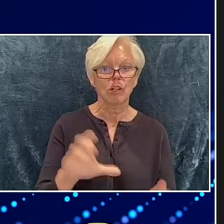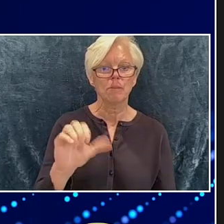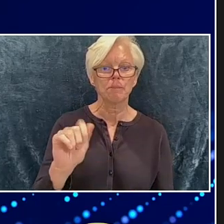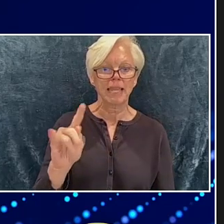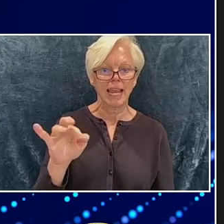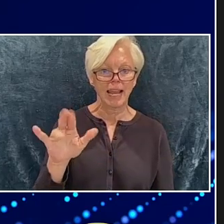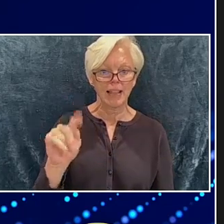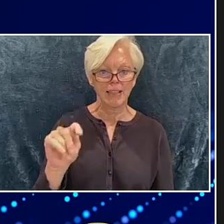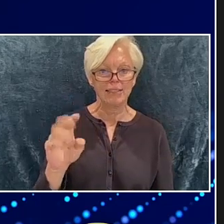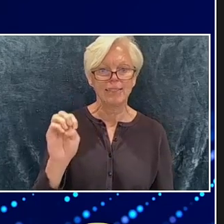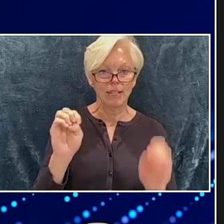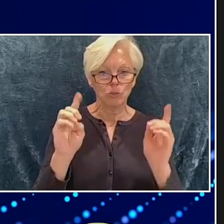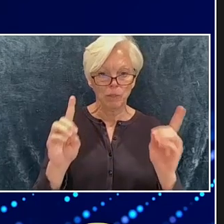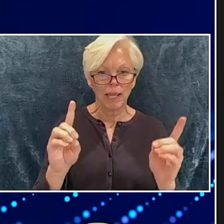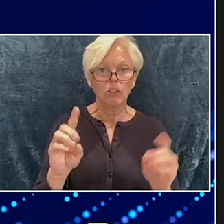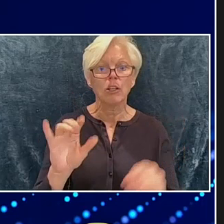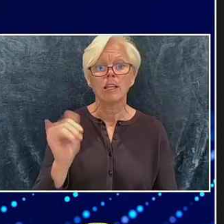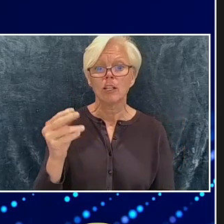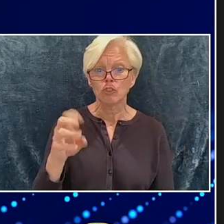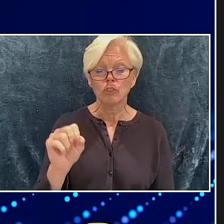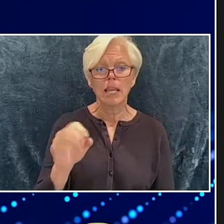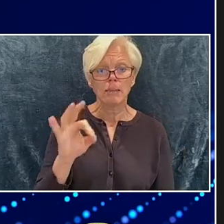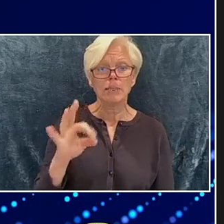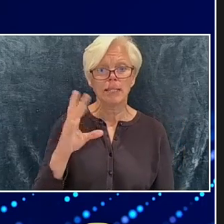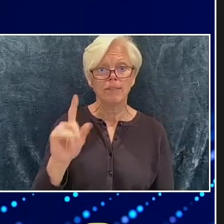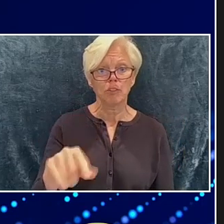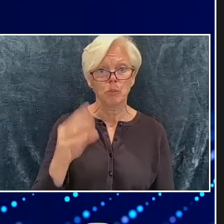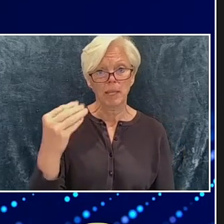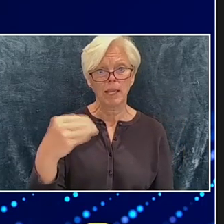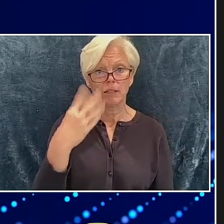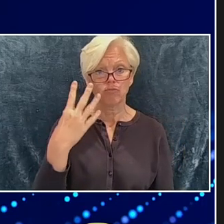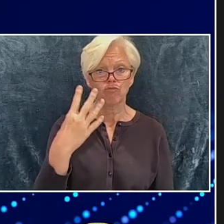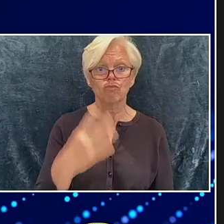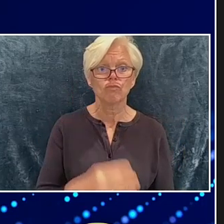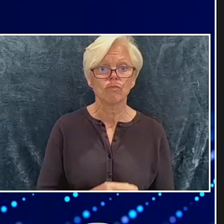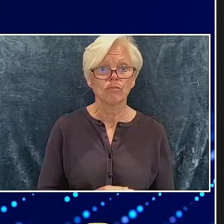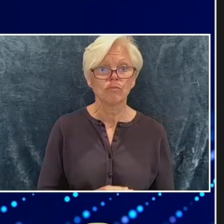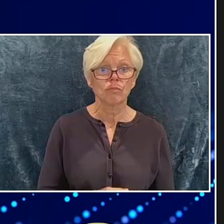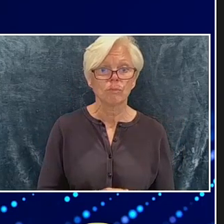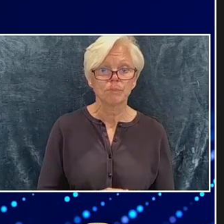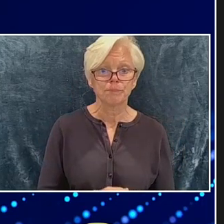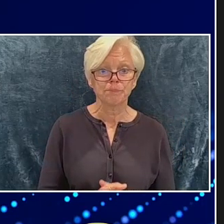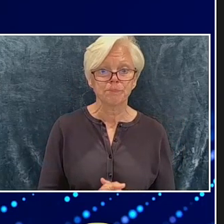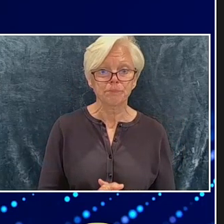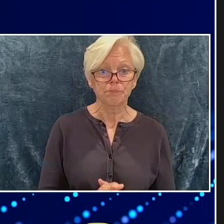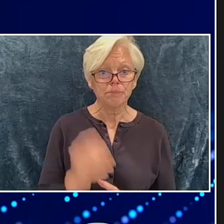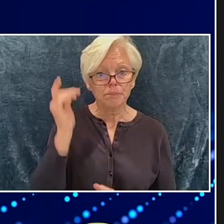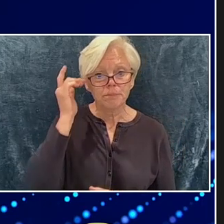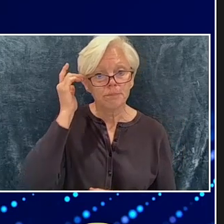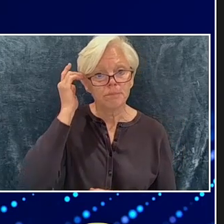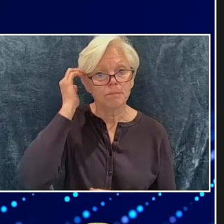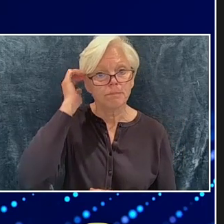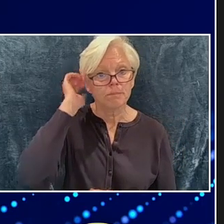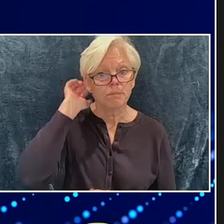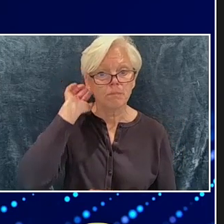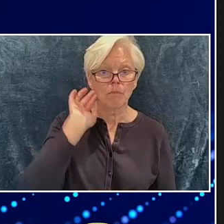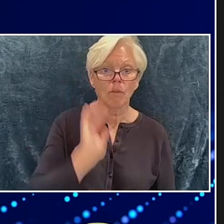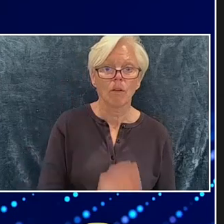And James, if you can turn on your camera or unmute. James? It- alright, he's-